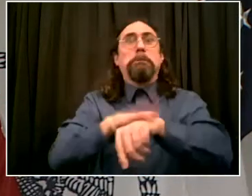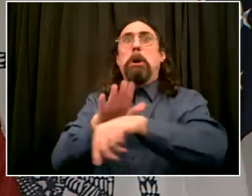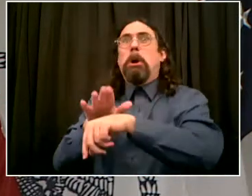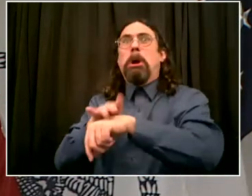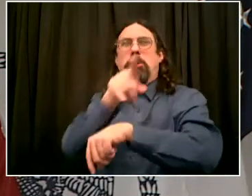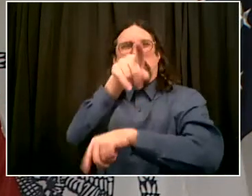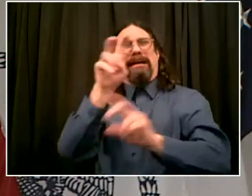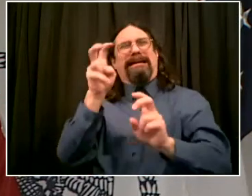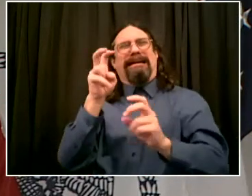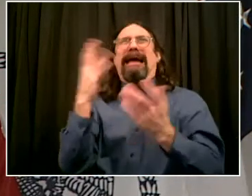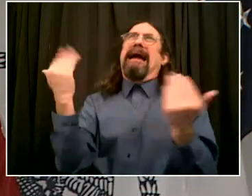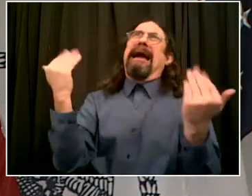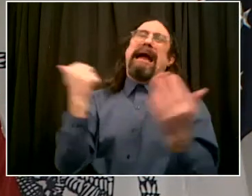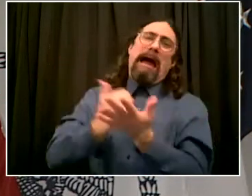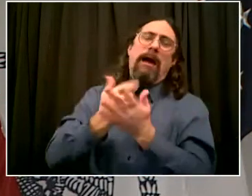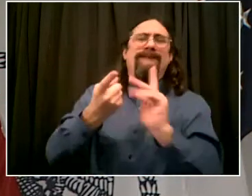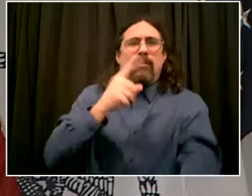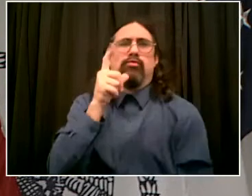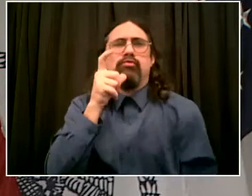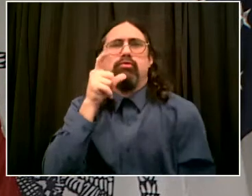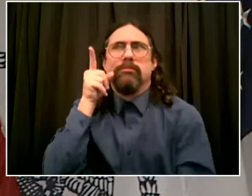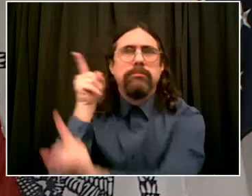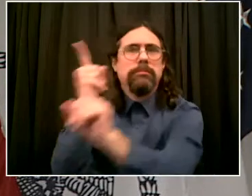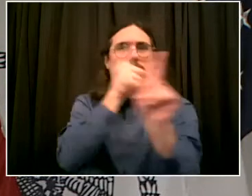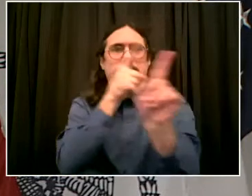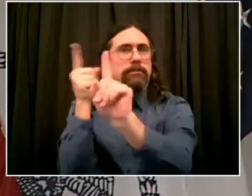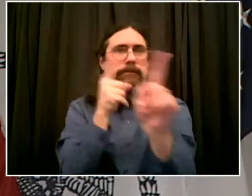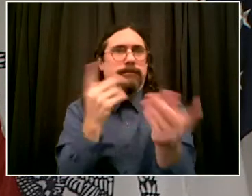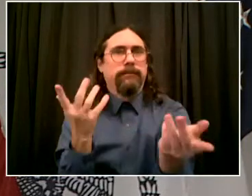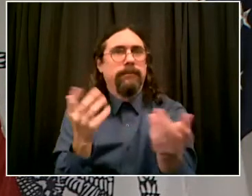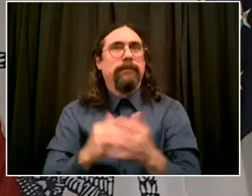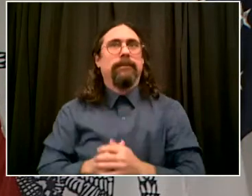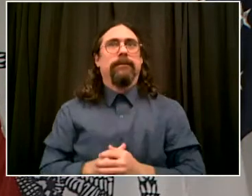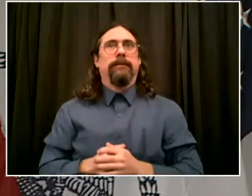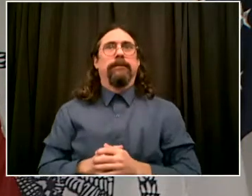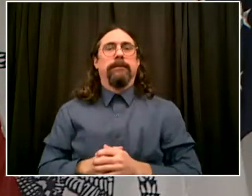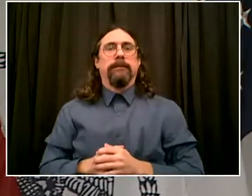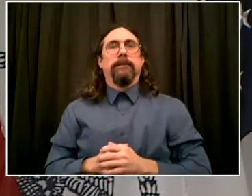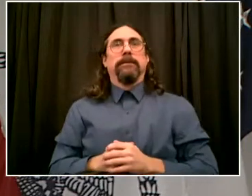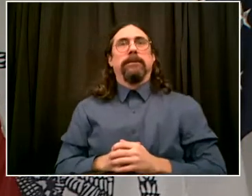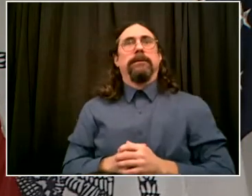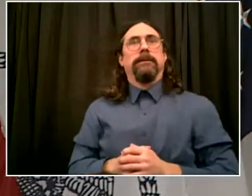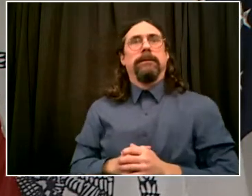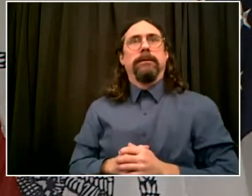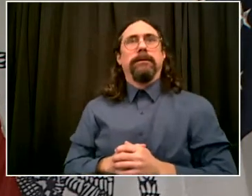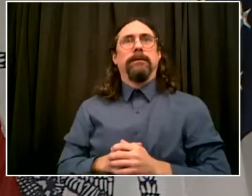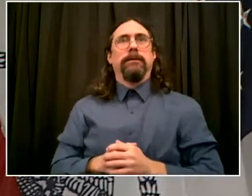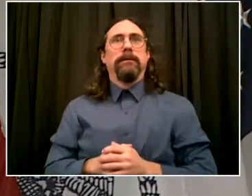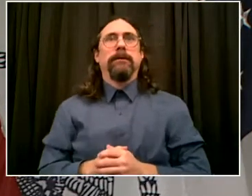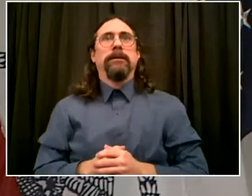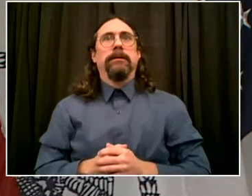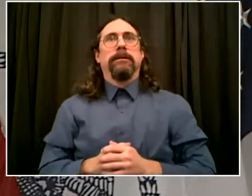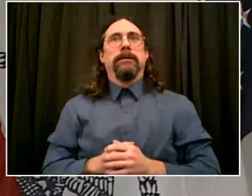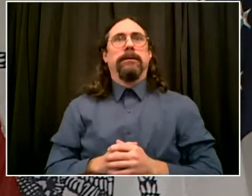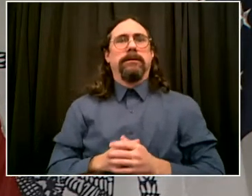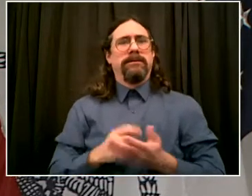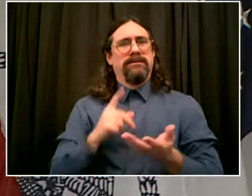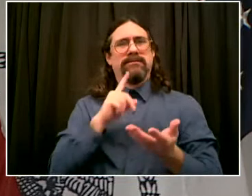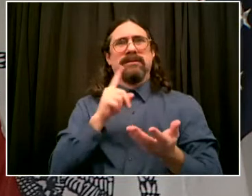ANSWER. MANUFACTURERS, FEDERAL GOVERNMENT, STATE GOVERNMENT. EVERYONE HAS TO BE PART OF THE SOLUTION.